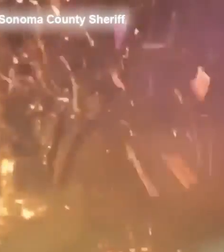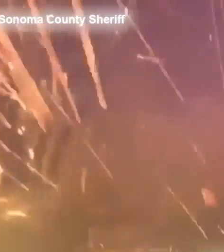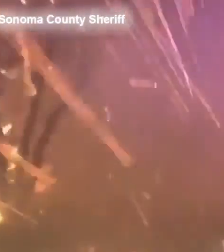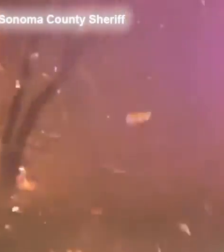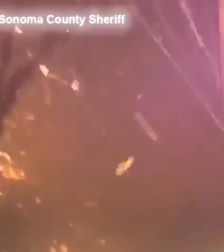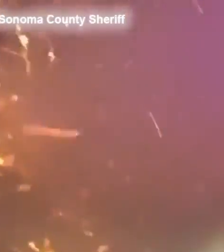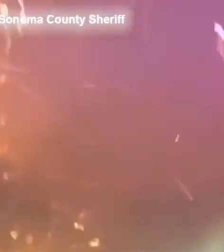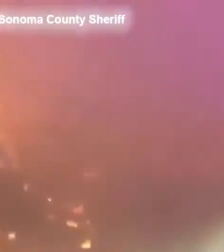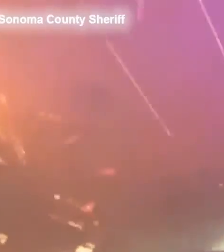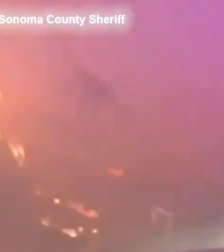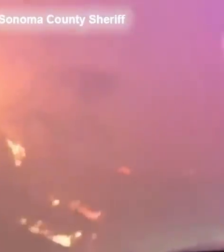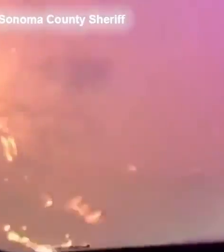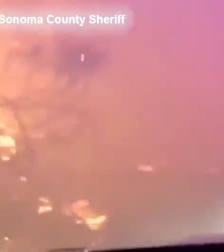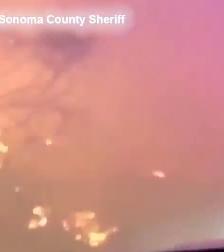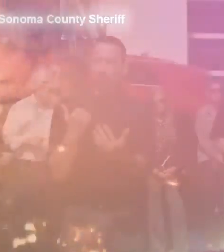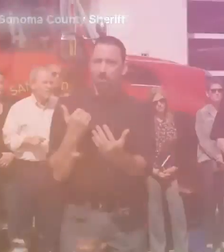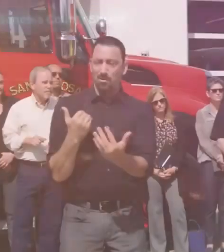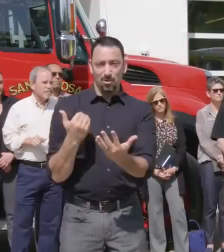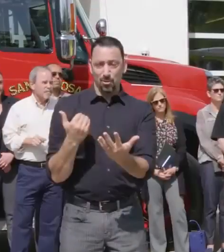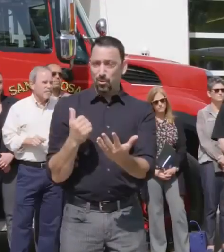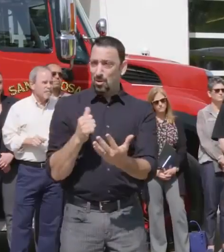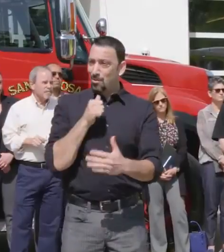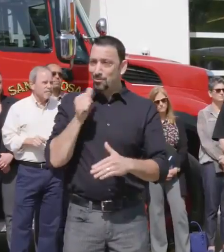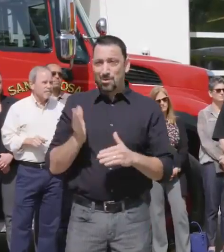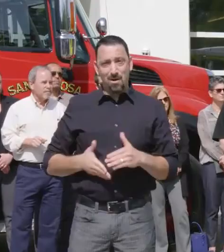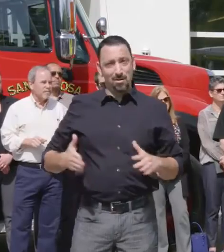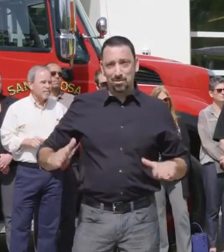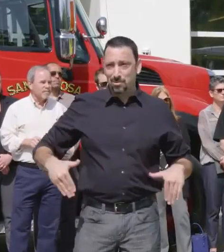The Tubbs and other fires in the North. We want to celebrate what we've been